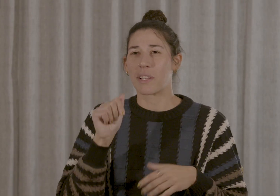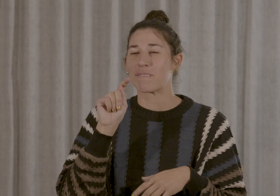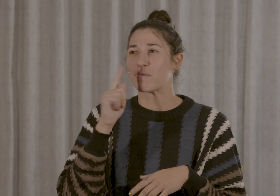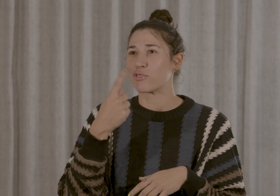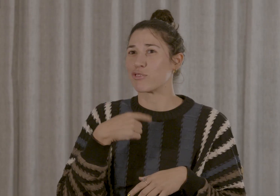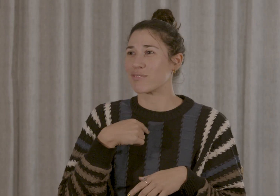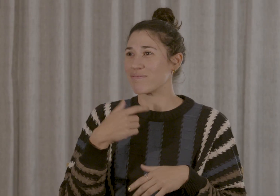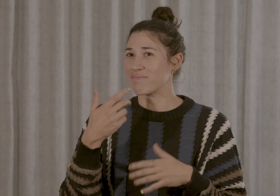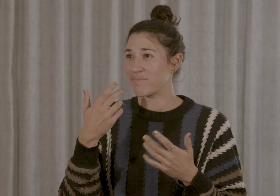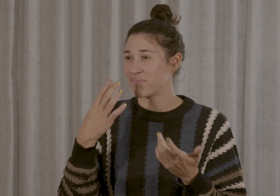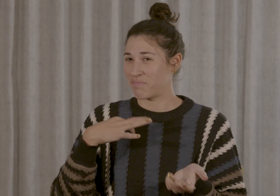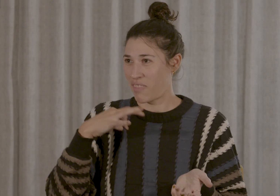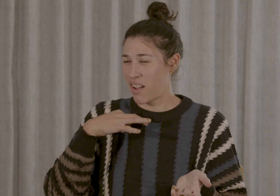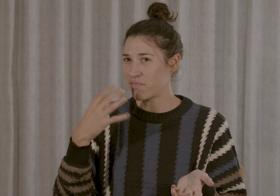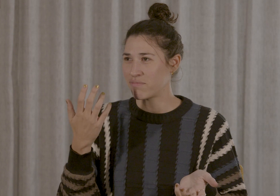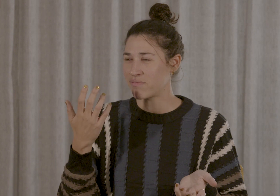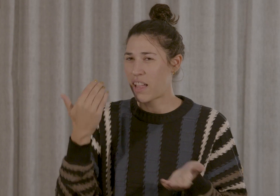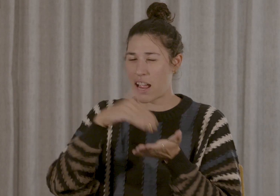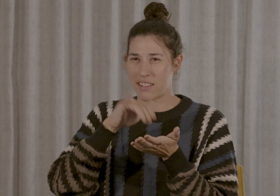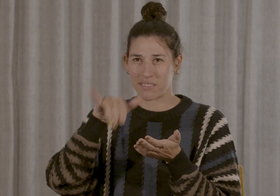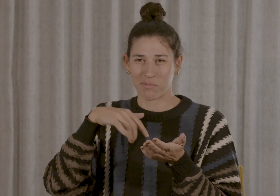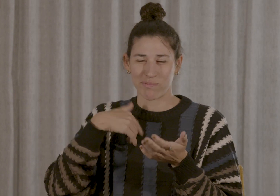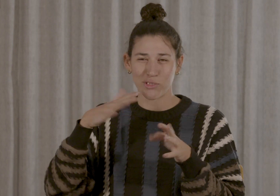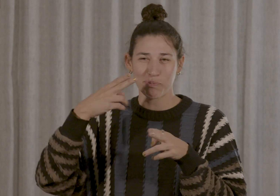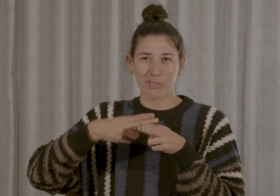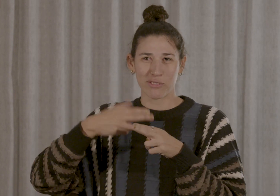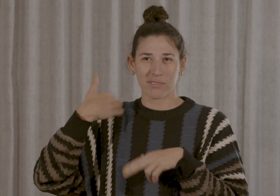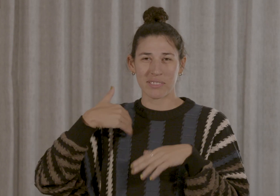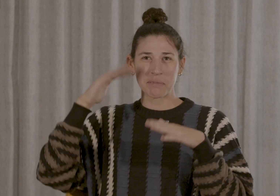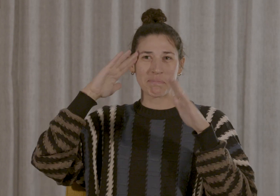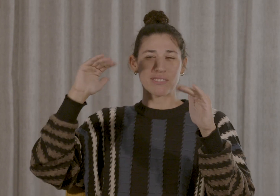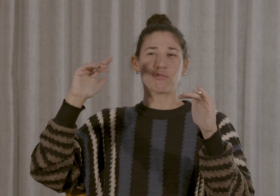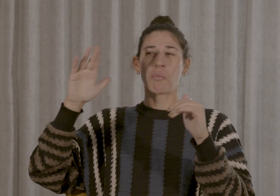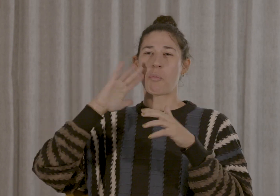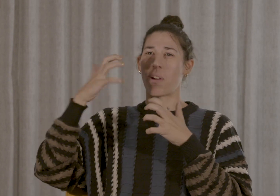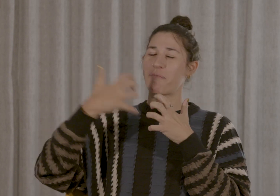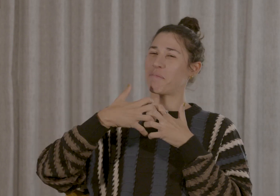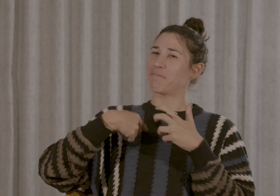At first I applied and again, like I had mentioned earlier, I expected